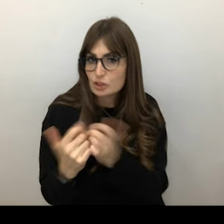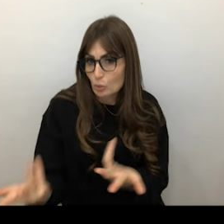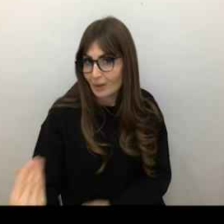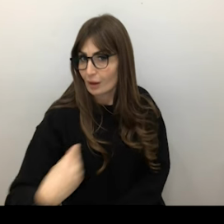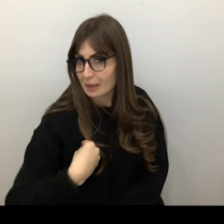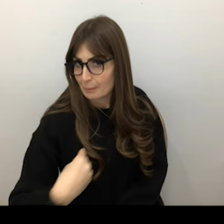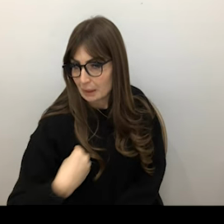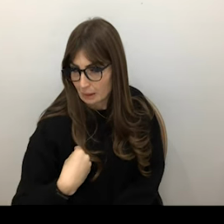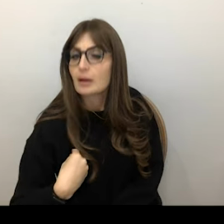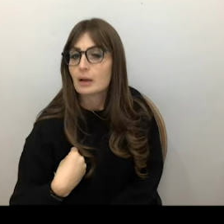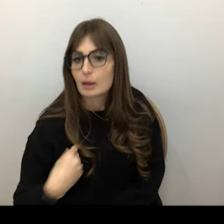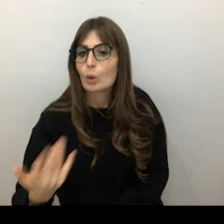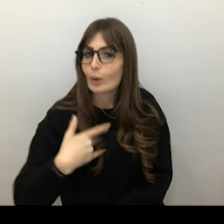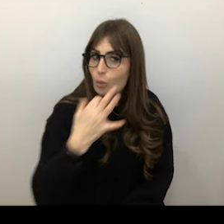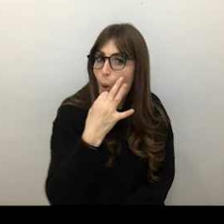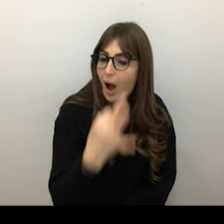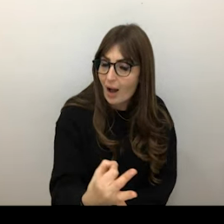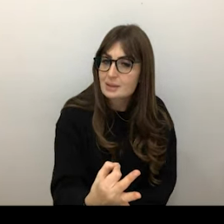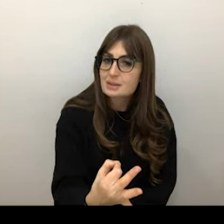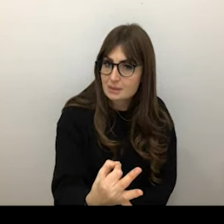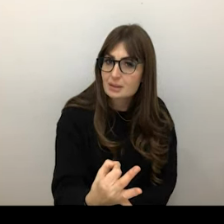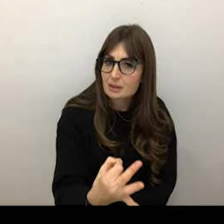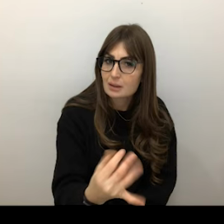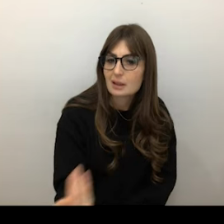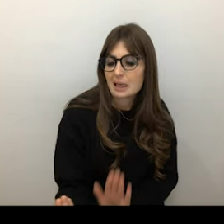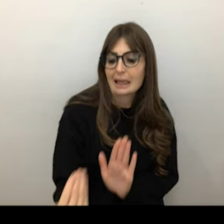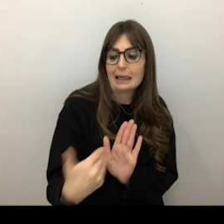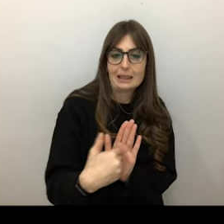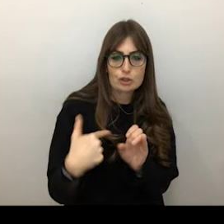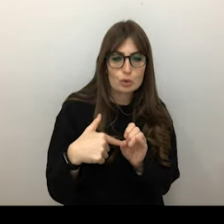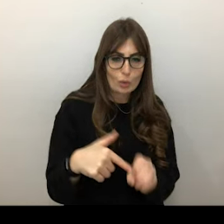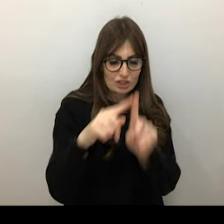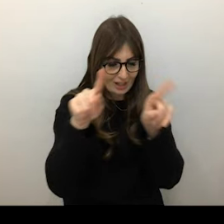the commercial entity, we are going to ask an additional question in the form.